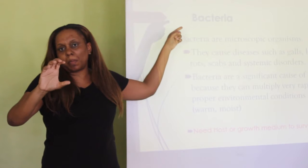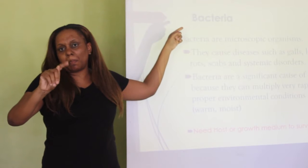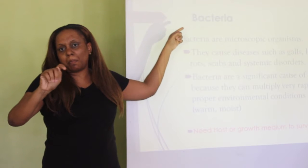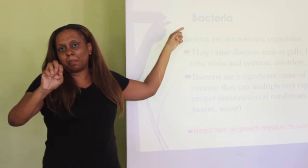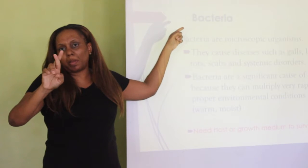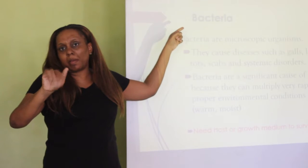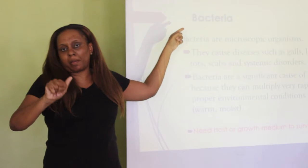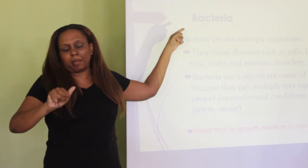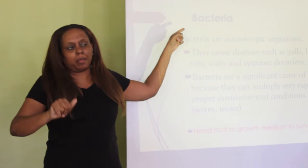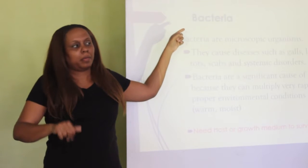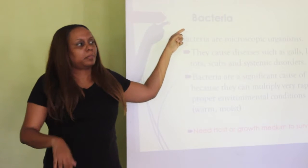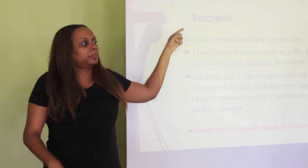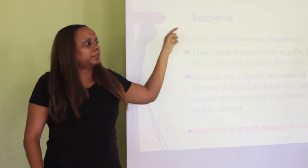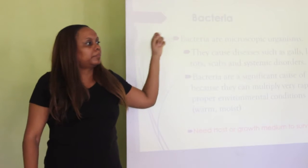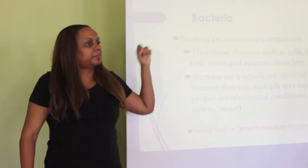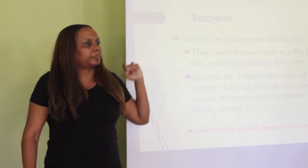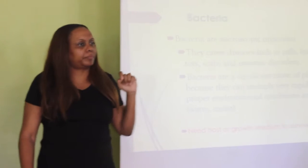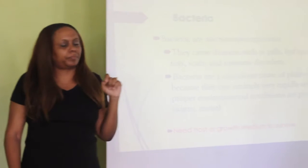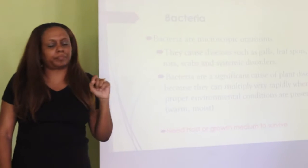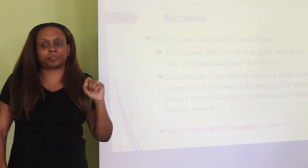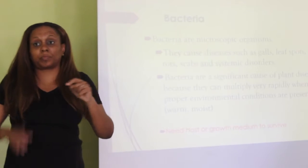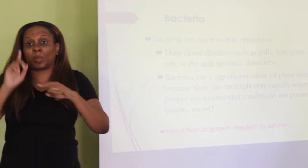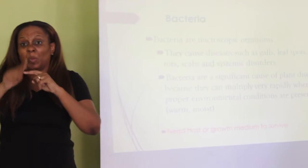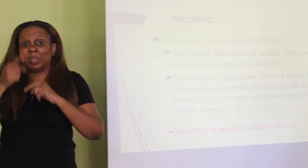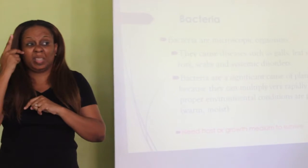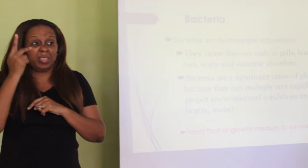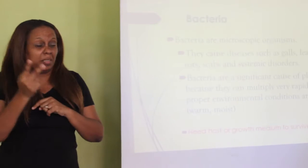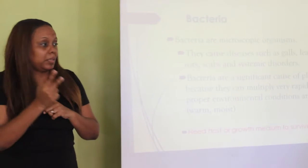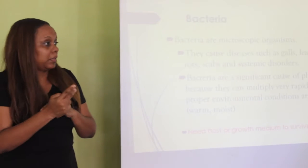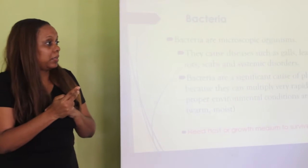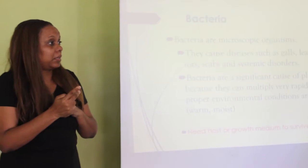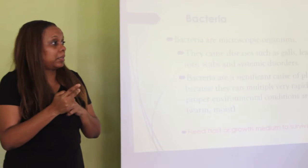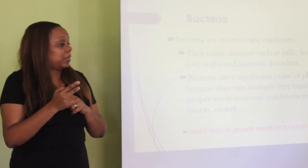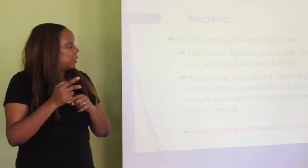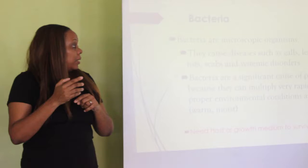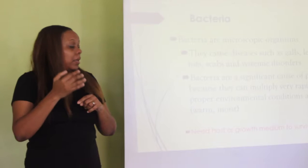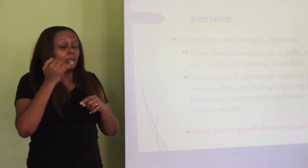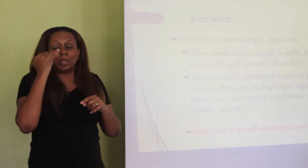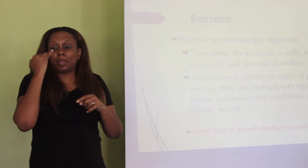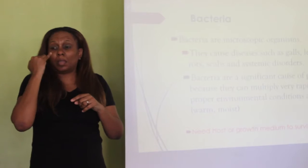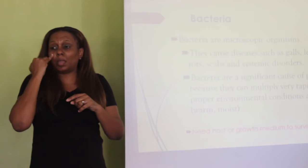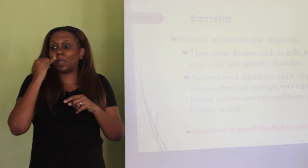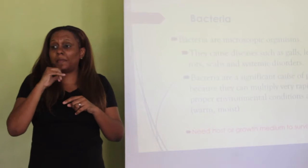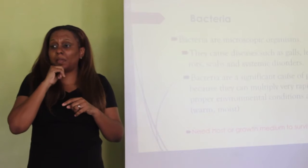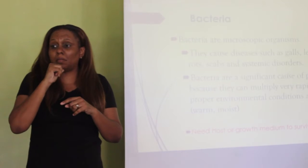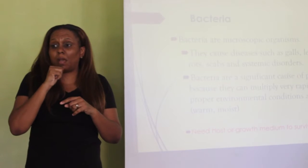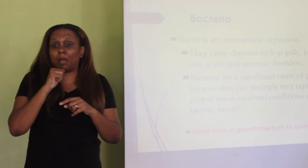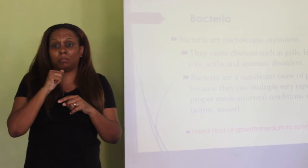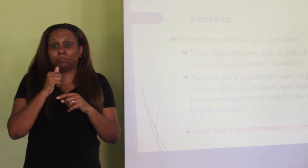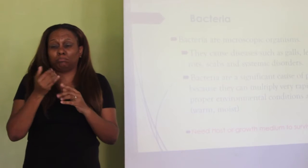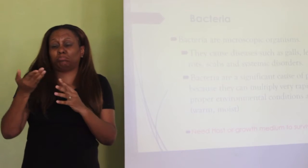significant cause of these things because they can multiply very rapidly in proper